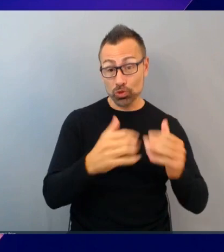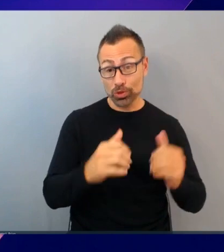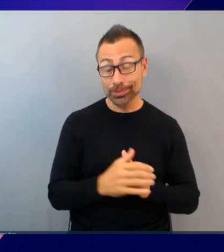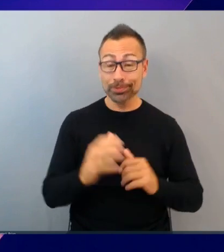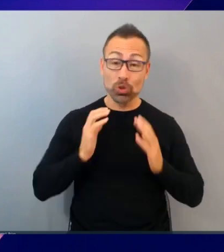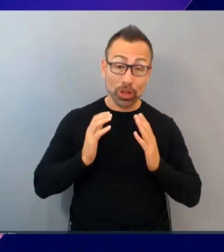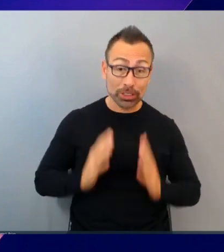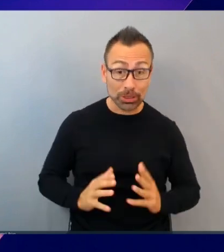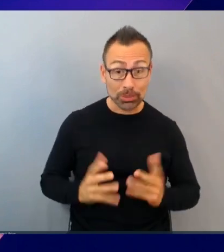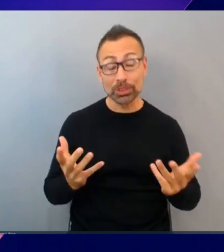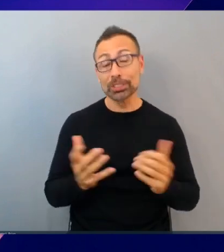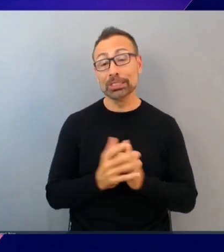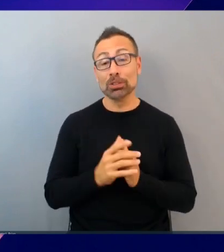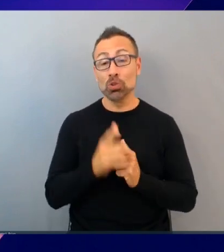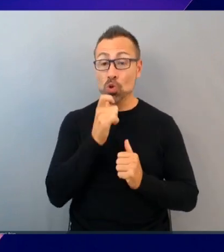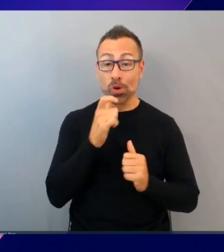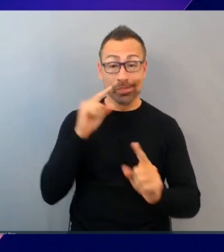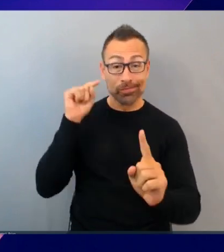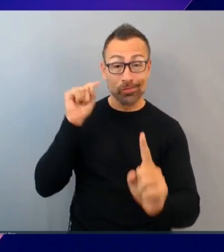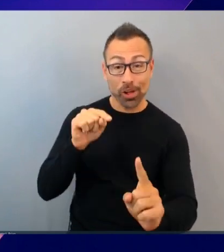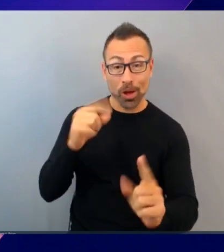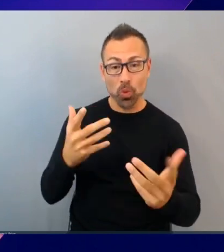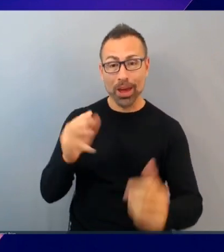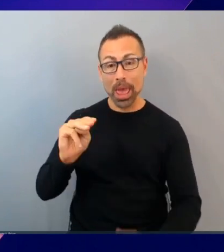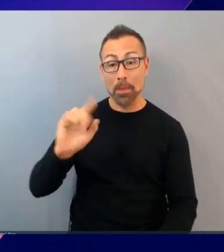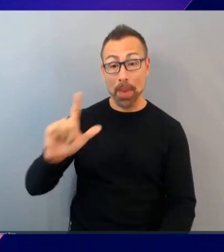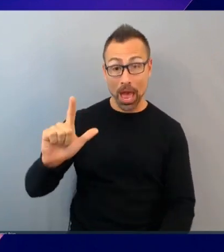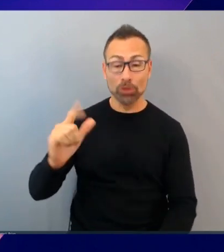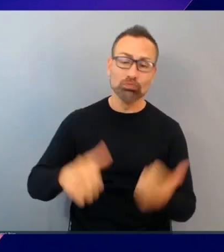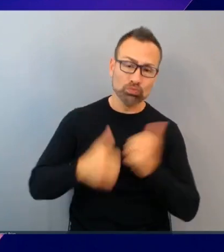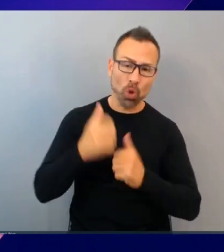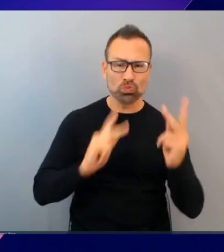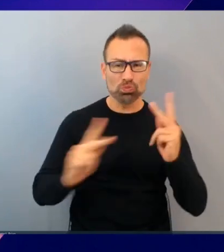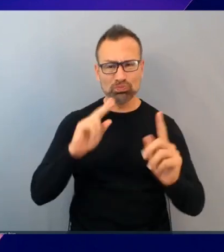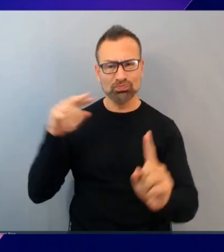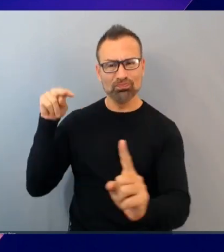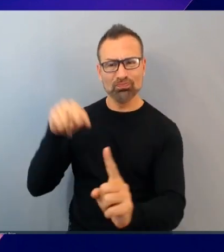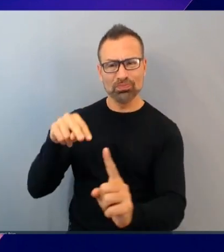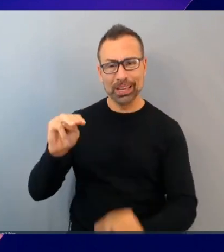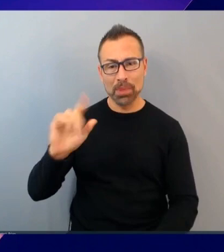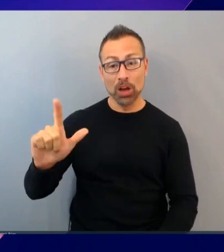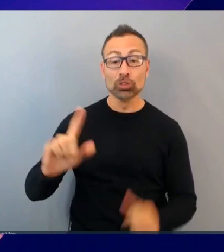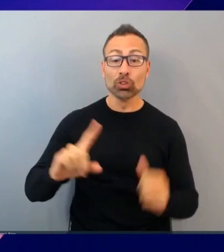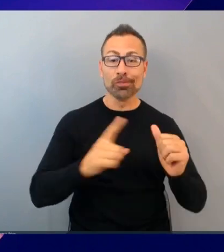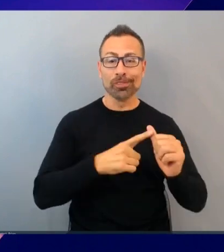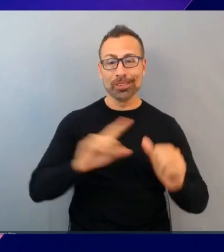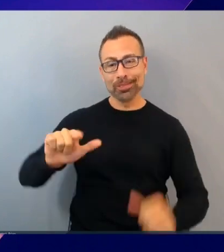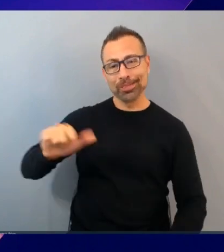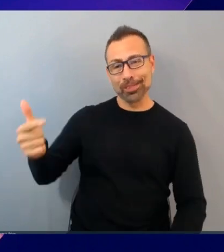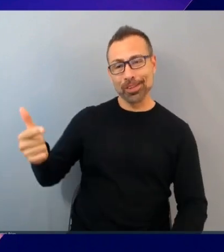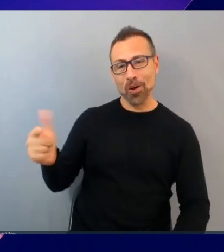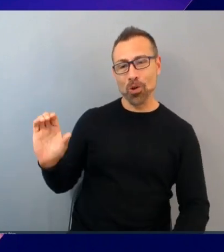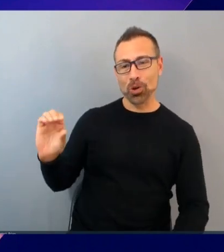most people are these days, but first I'm gonna turn it over to my co-host over here to introduce himself. Hi, my name is Nathan Peck